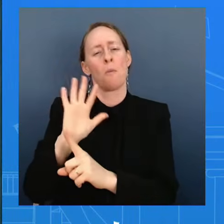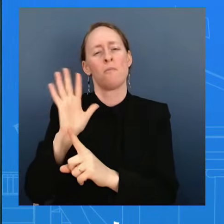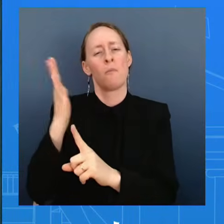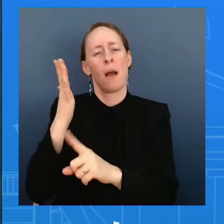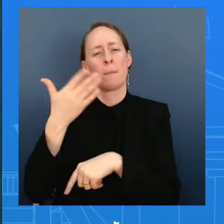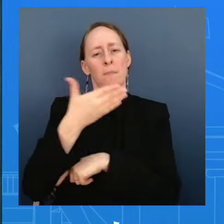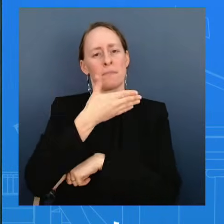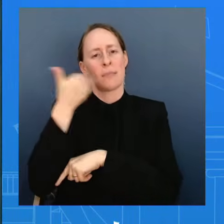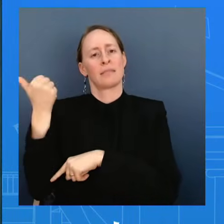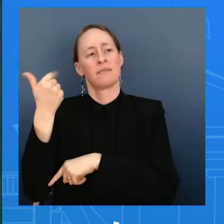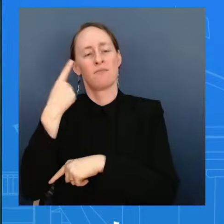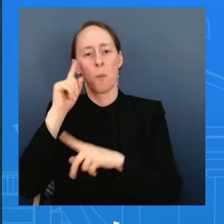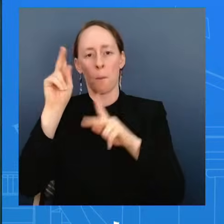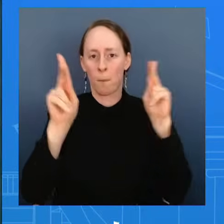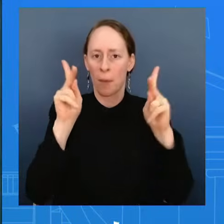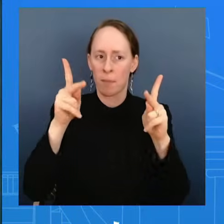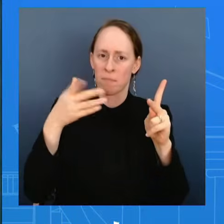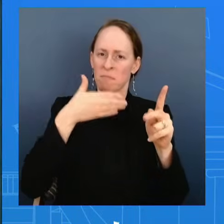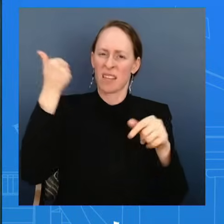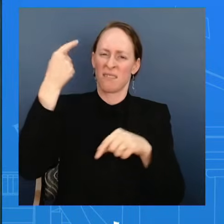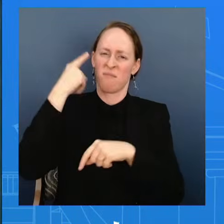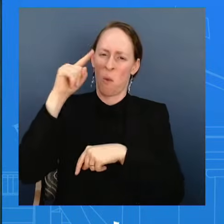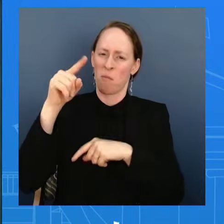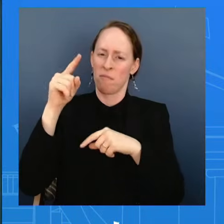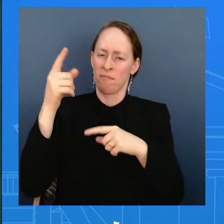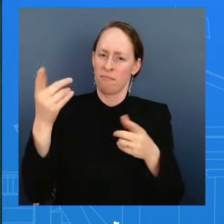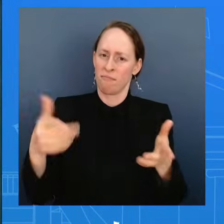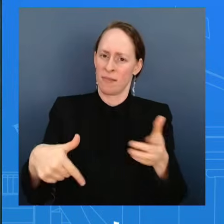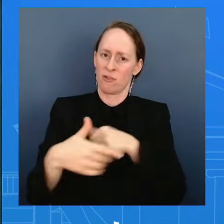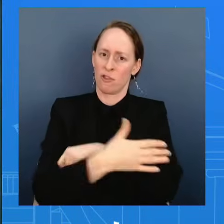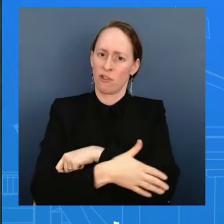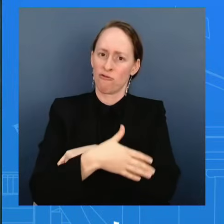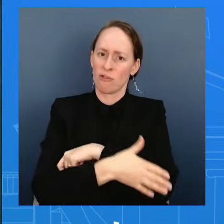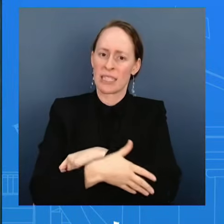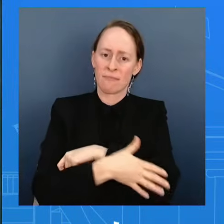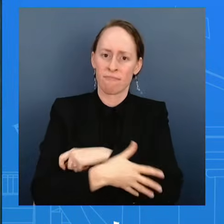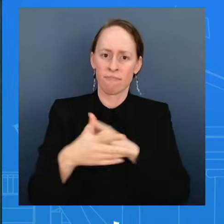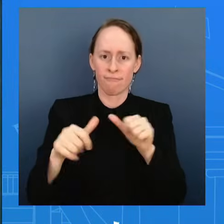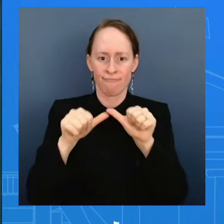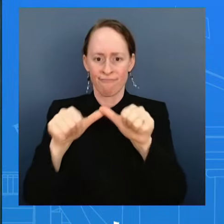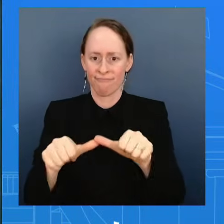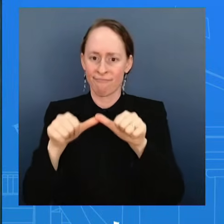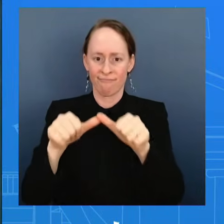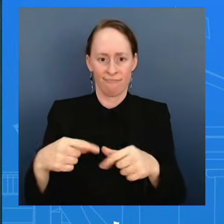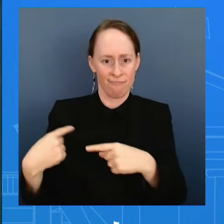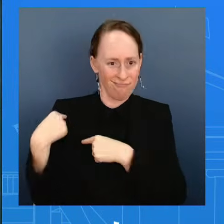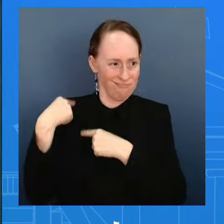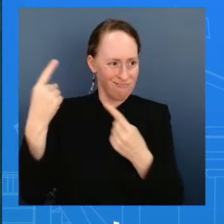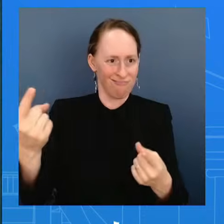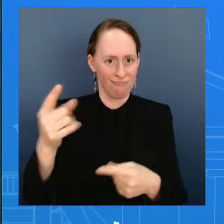So, I'd reiterate the United States commitment to supporting this process of reestablished democratic norms in Venezuela